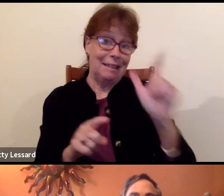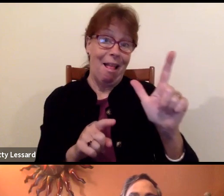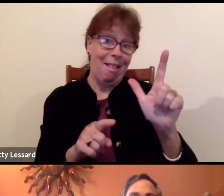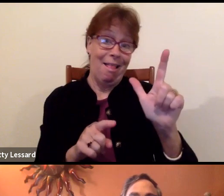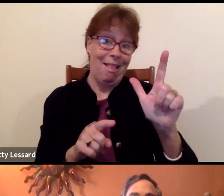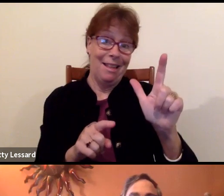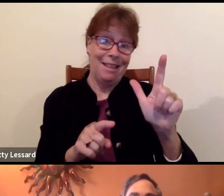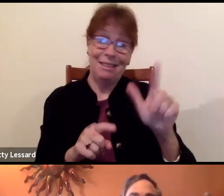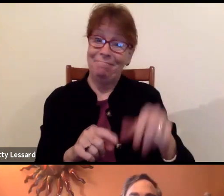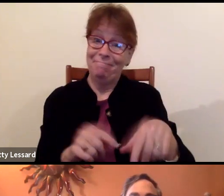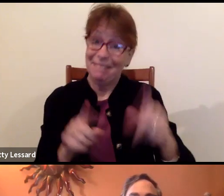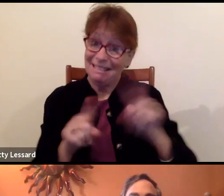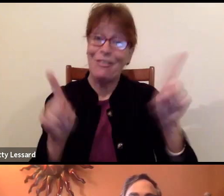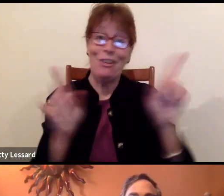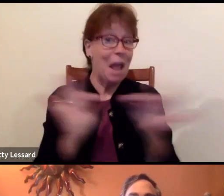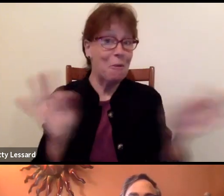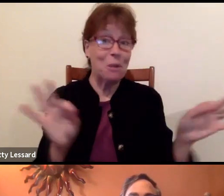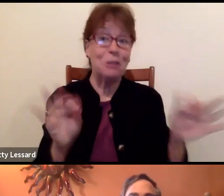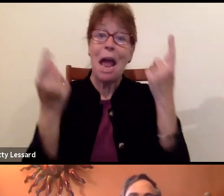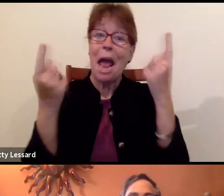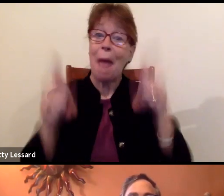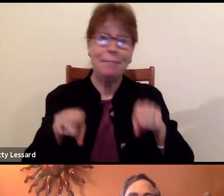we'd like you to not -- anyway, we'd like you to take advantage